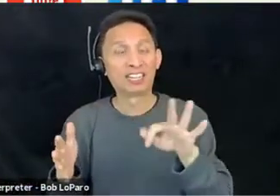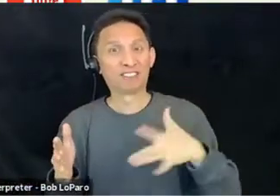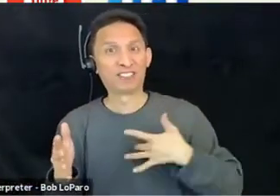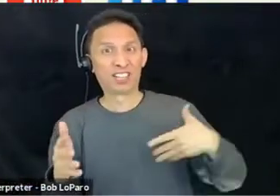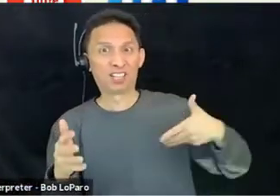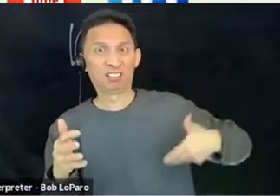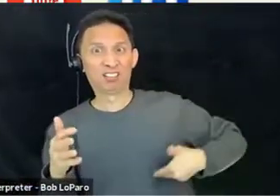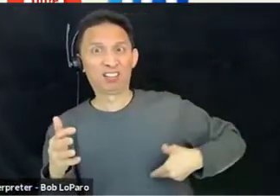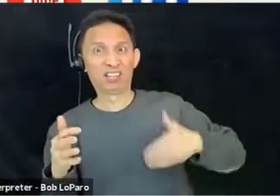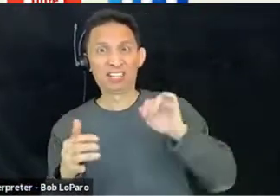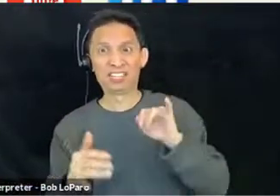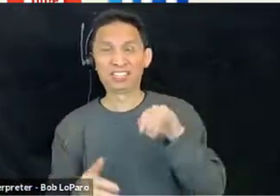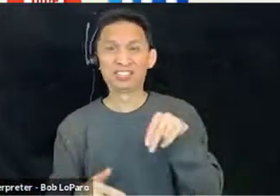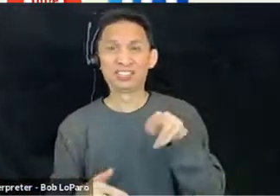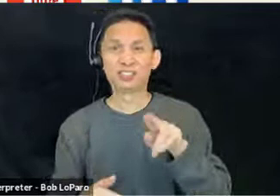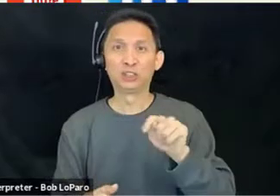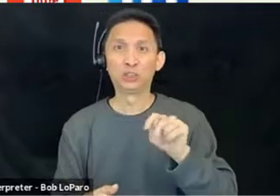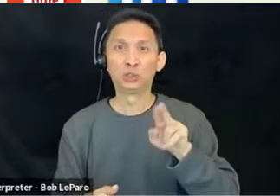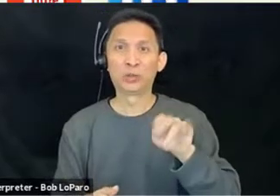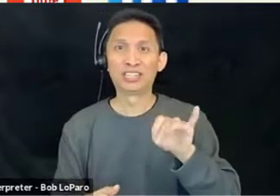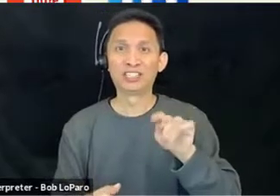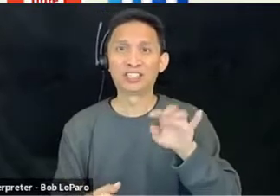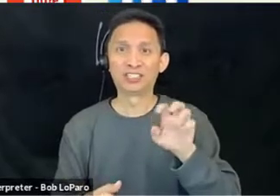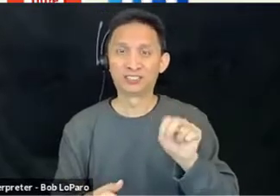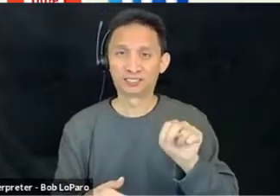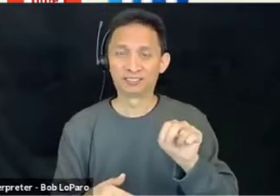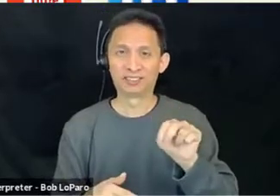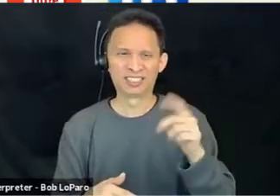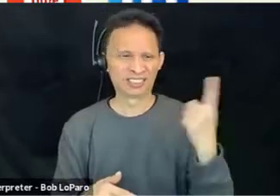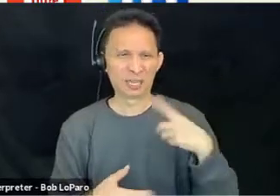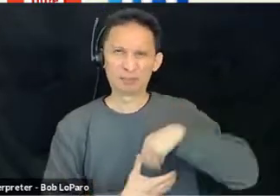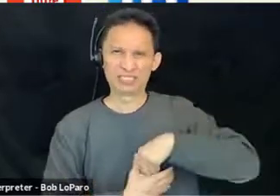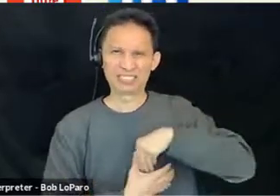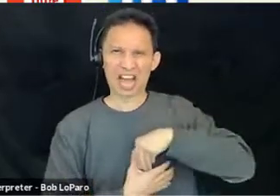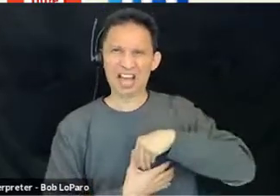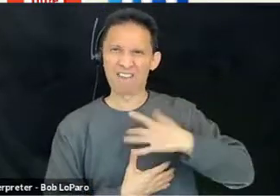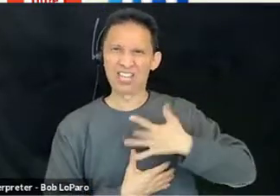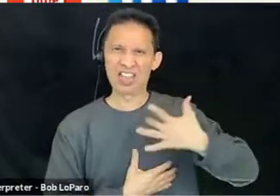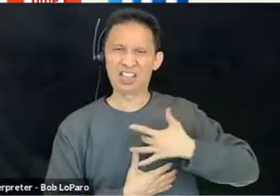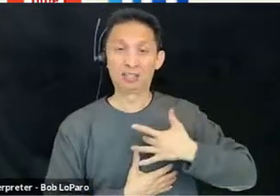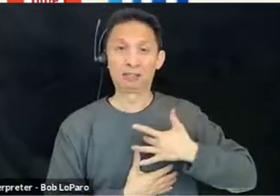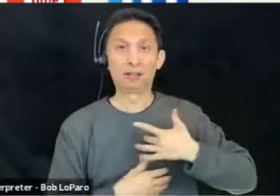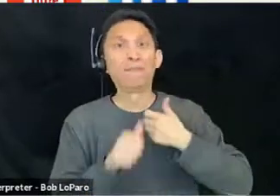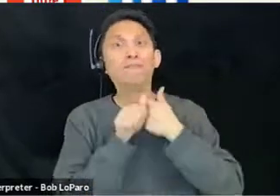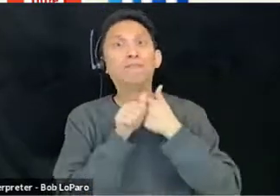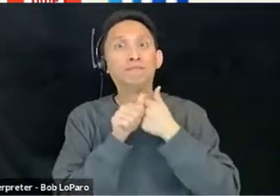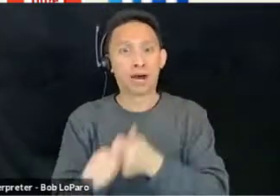because it's usually right. And it was in our situation,